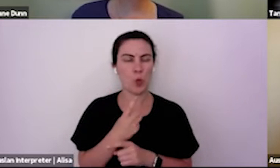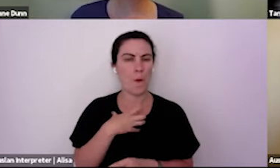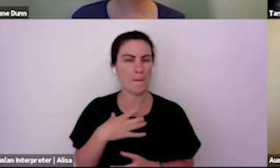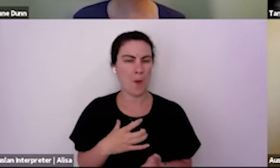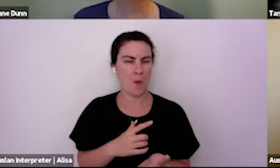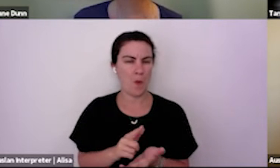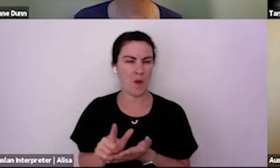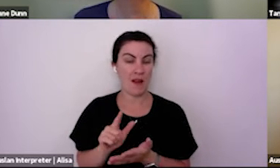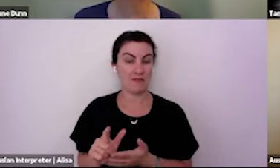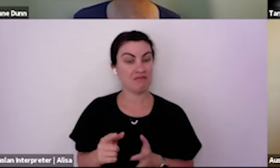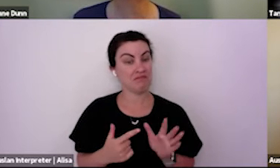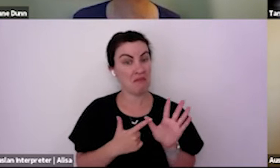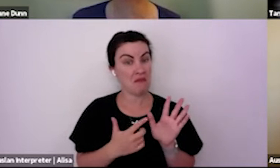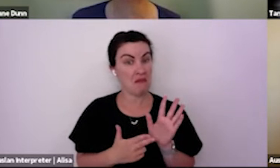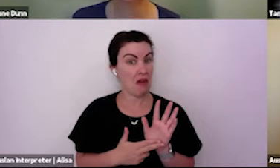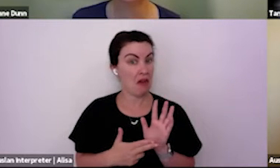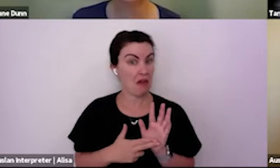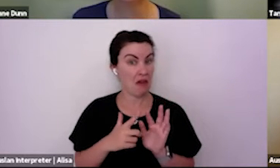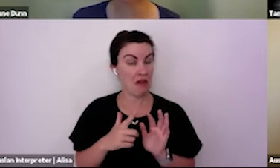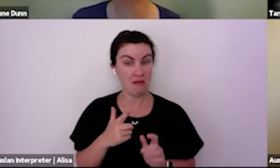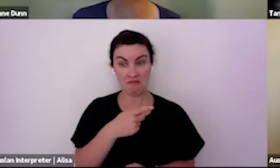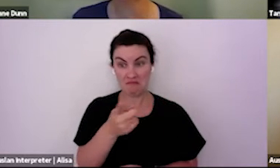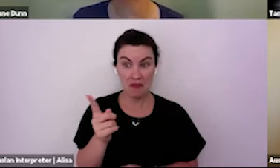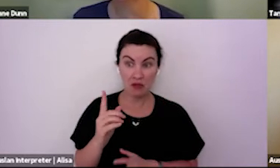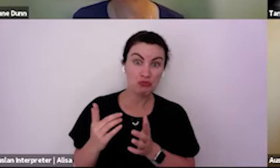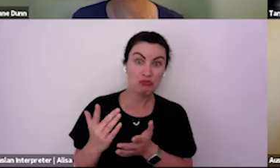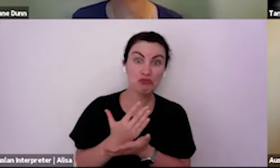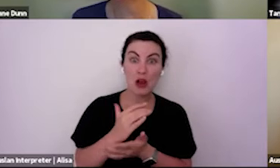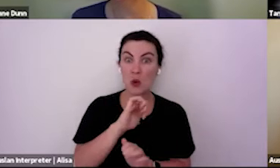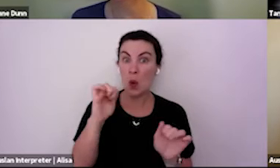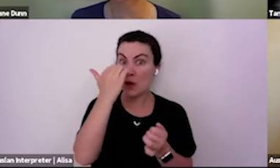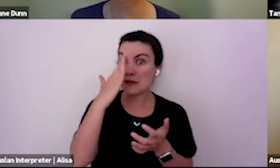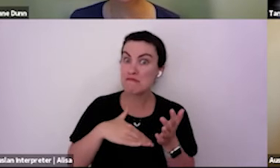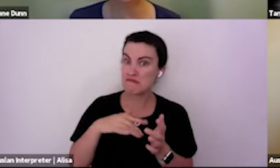I wonder if you've got experiences like that. I would love for you to share in the chat if you're thinking about how you were doing